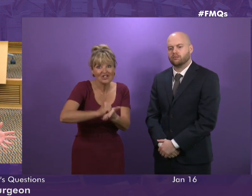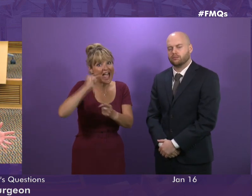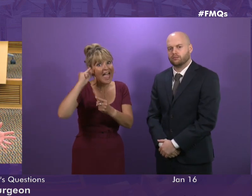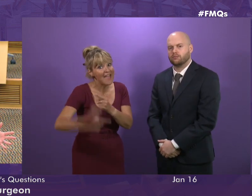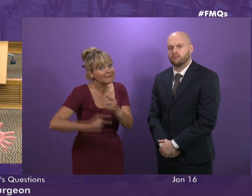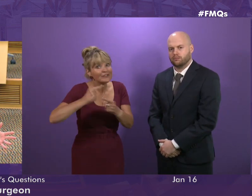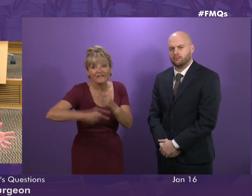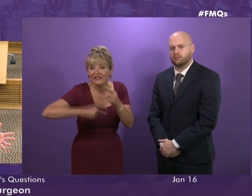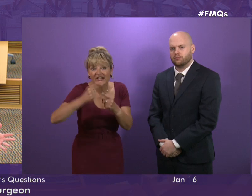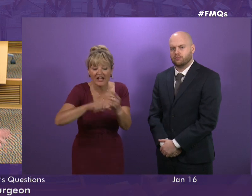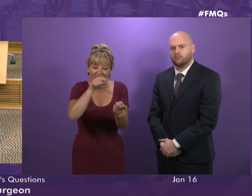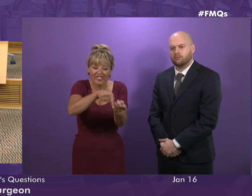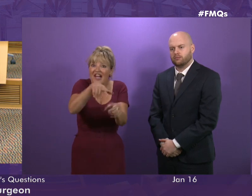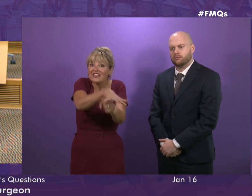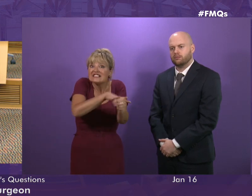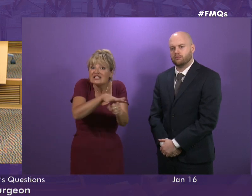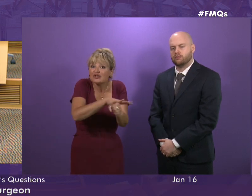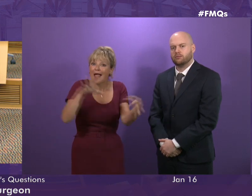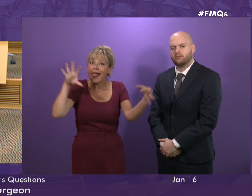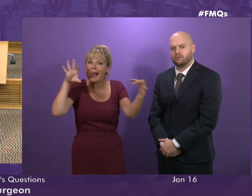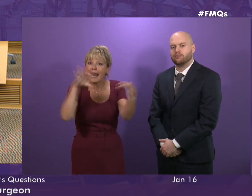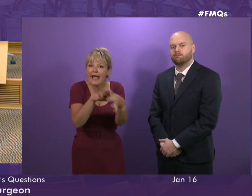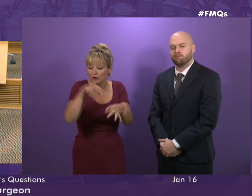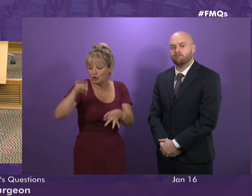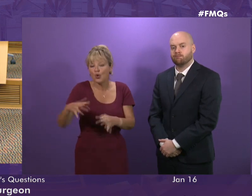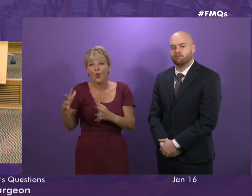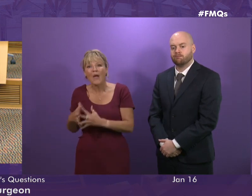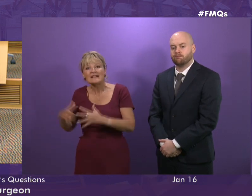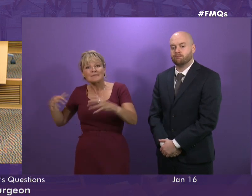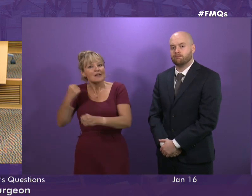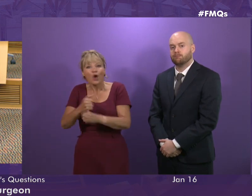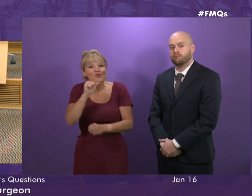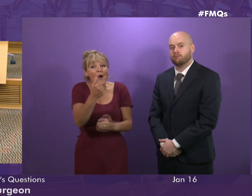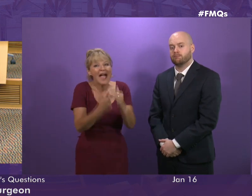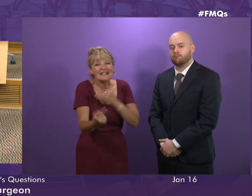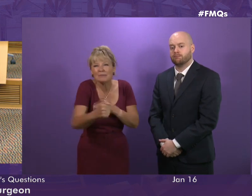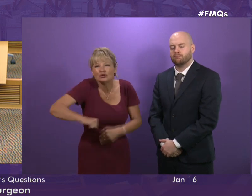an independent Scotland but under Westminster government. Why would we set out different